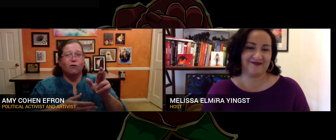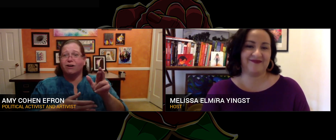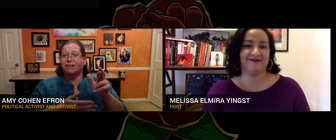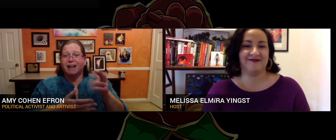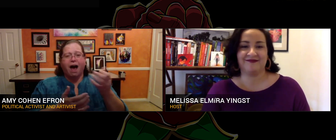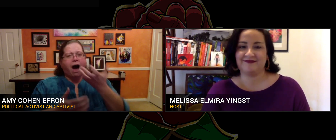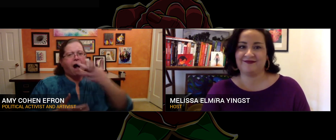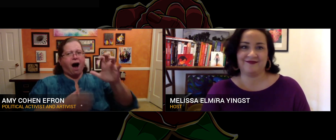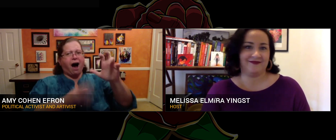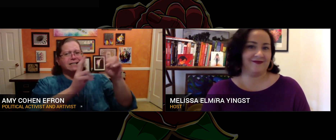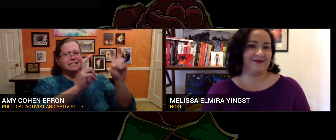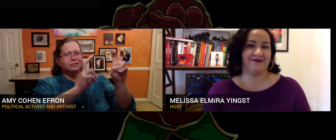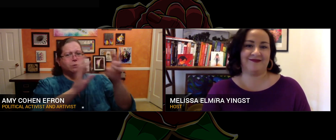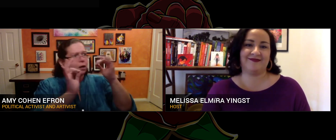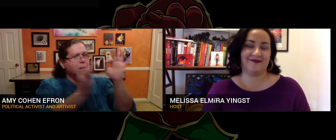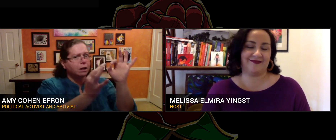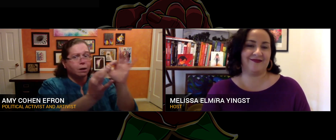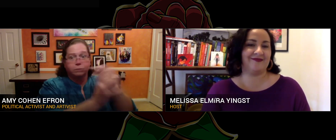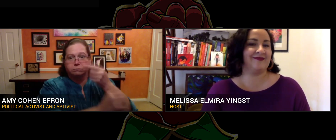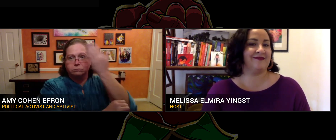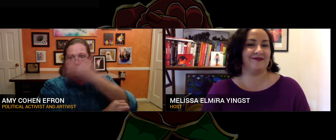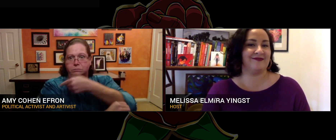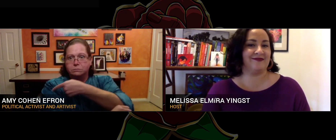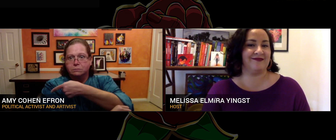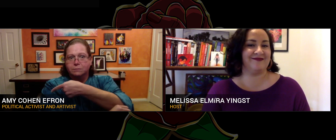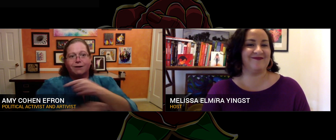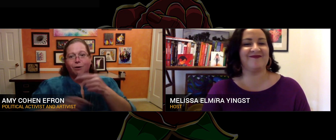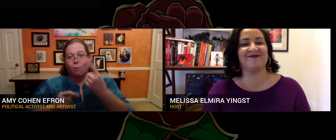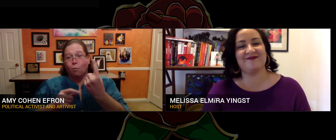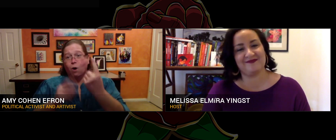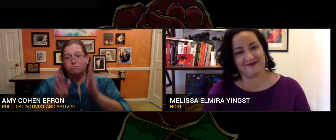or hot topics that would distract us, making us overlook the other decisions.